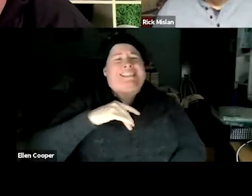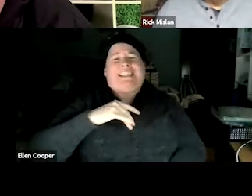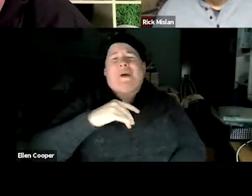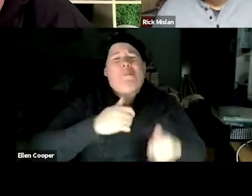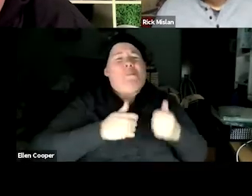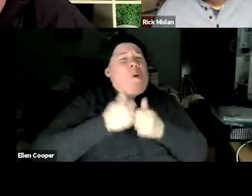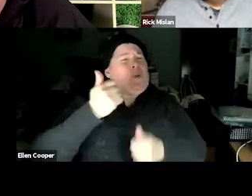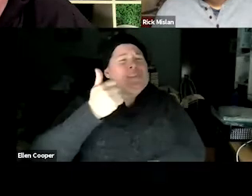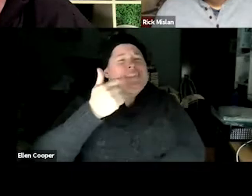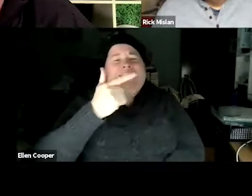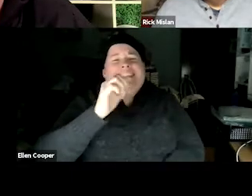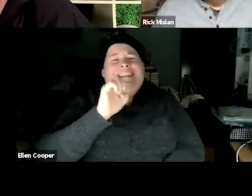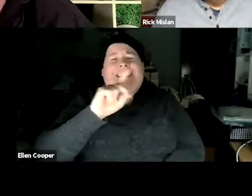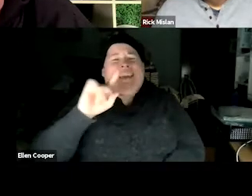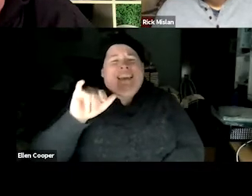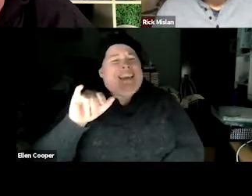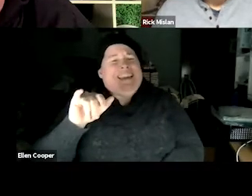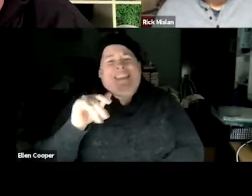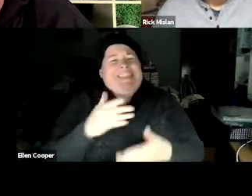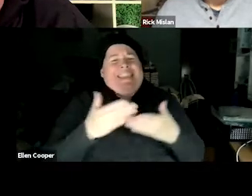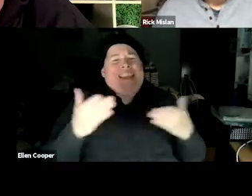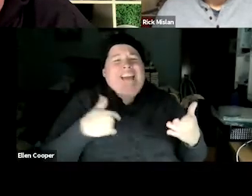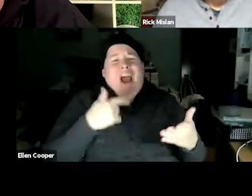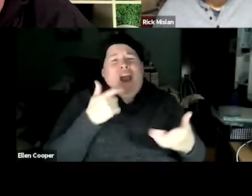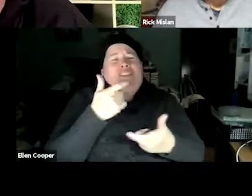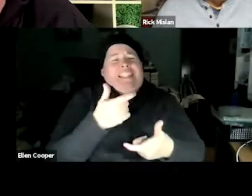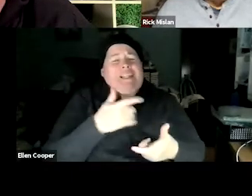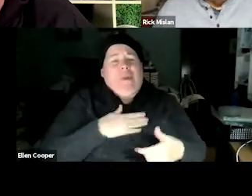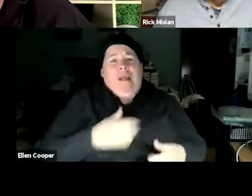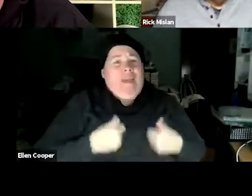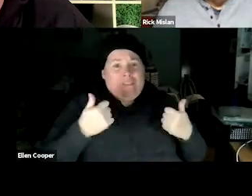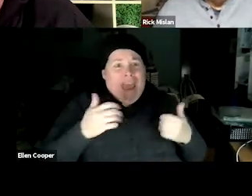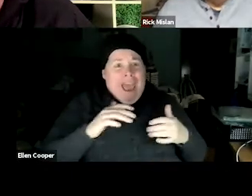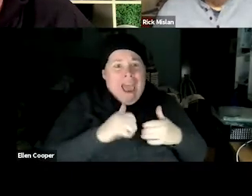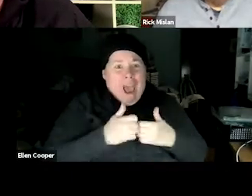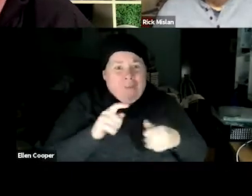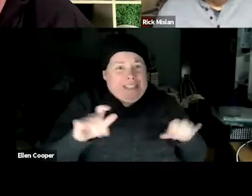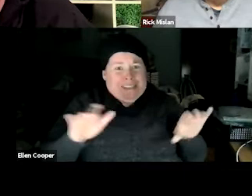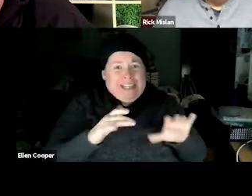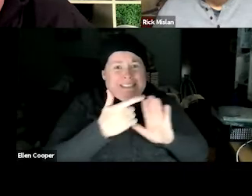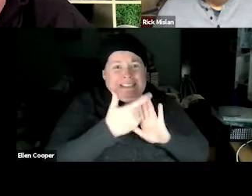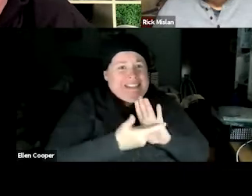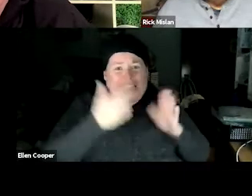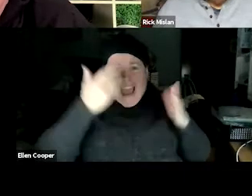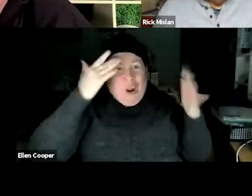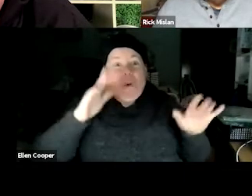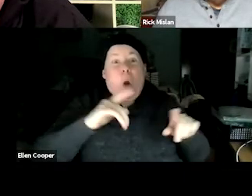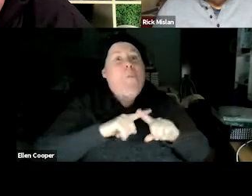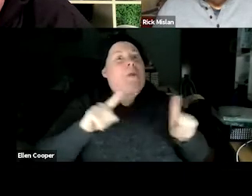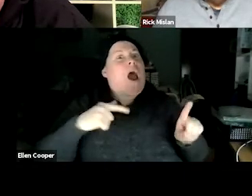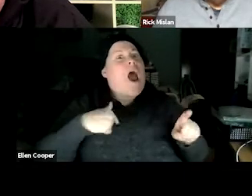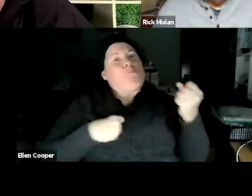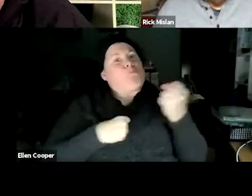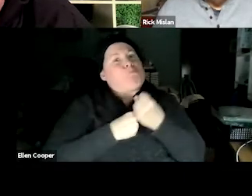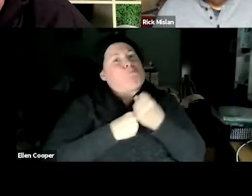CalebBarlow: I don't know how he gets away with it legally, but I am a huge fan. And the thing is,